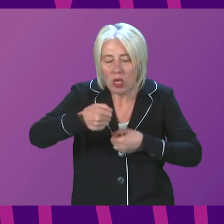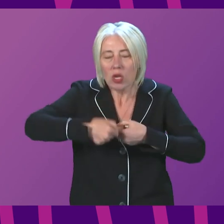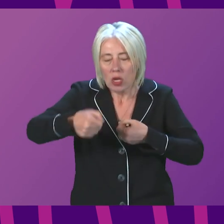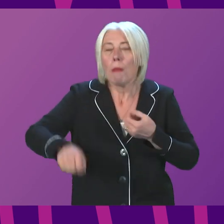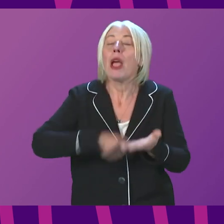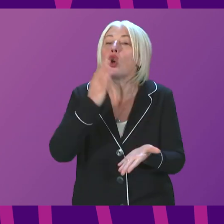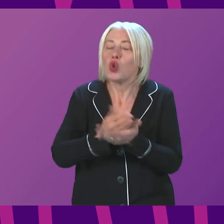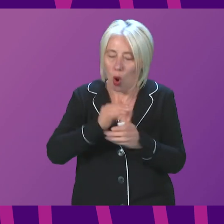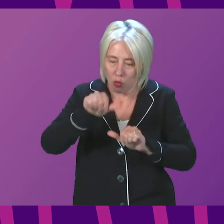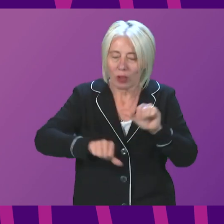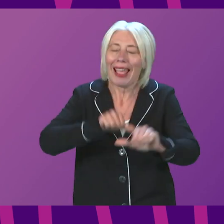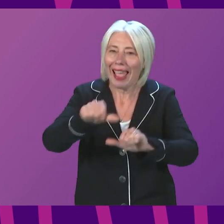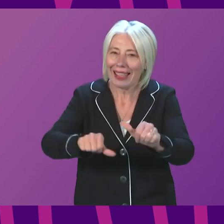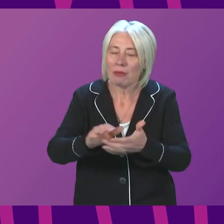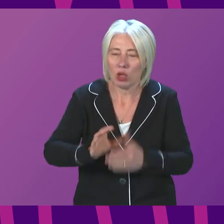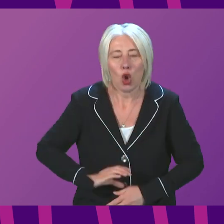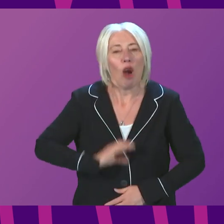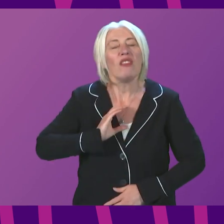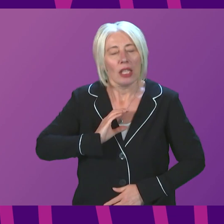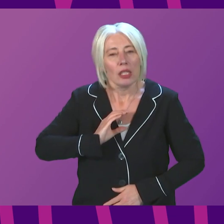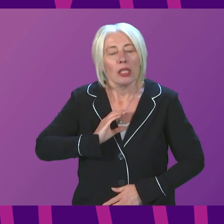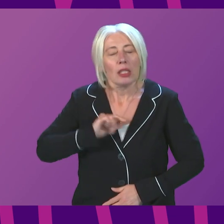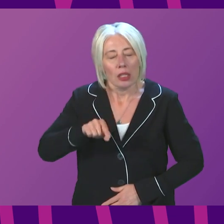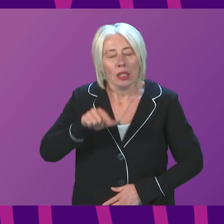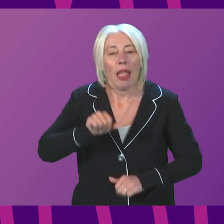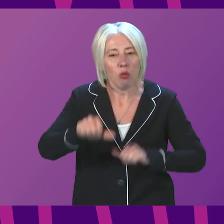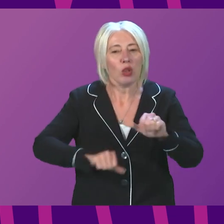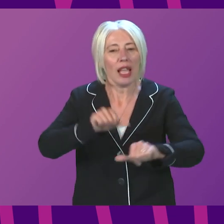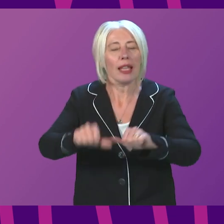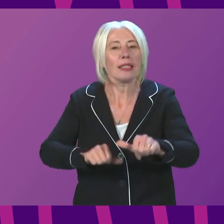that people have confidence in and feel able to use.